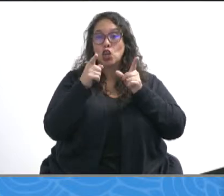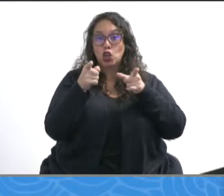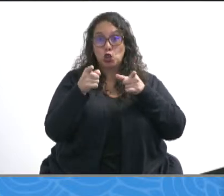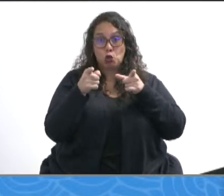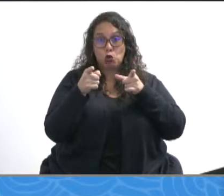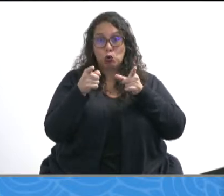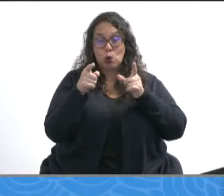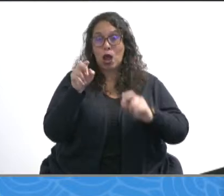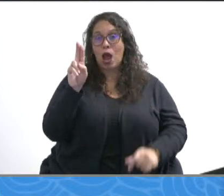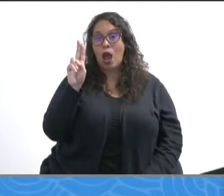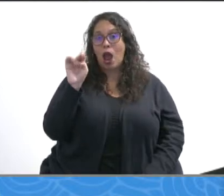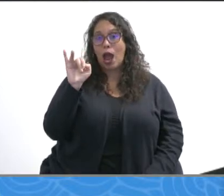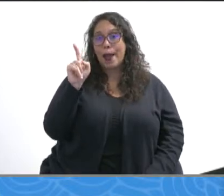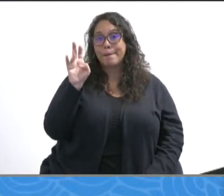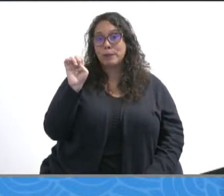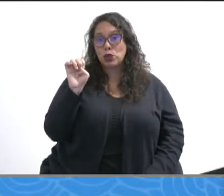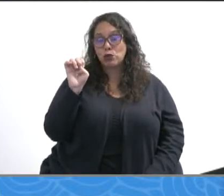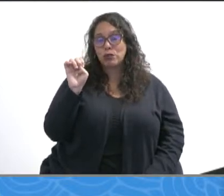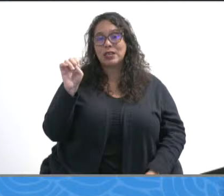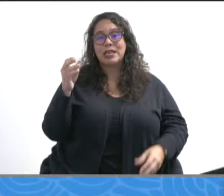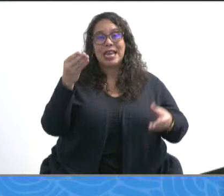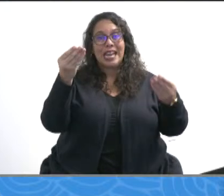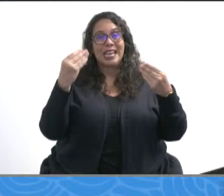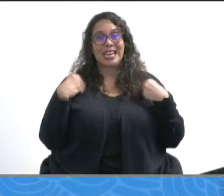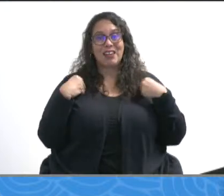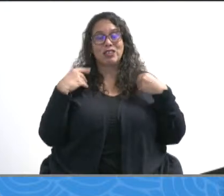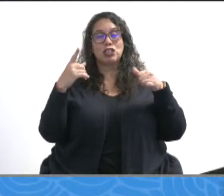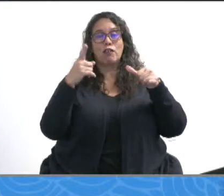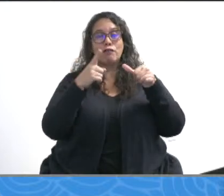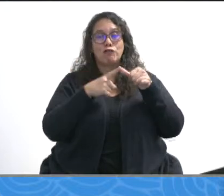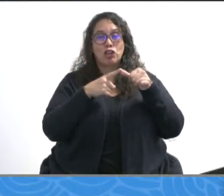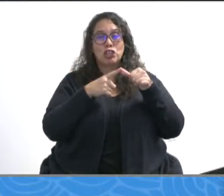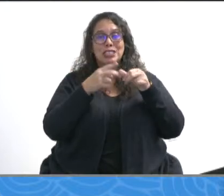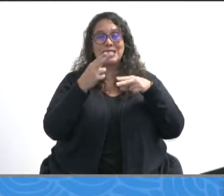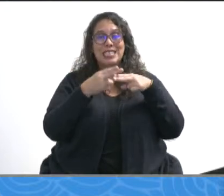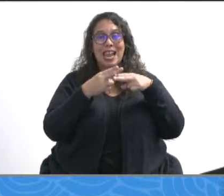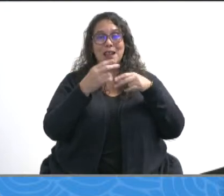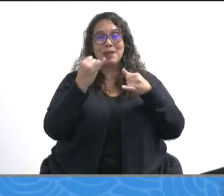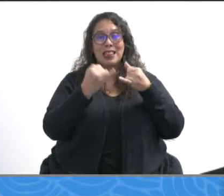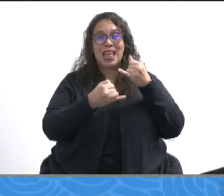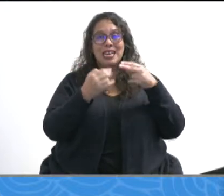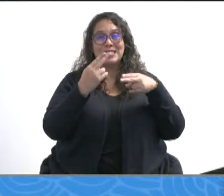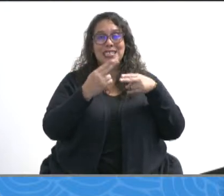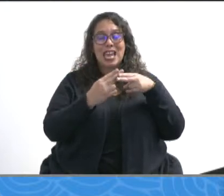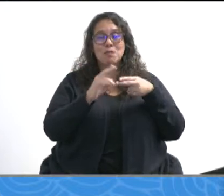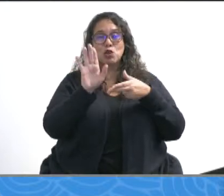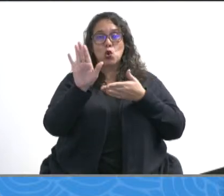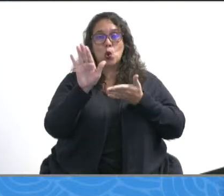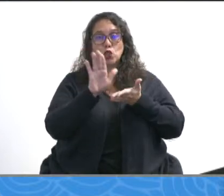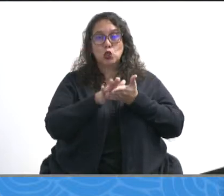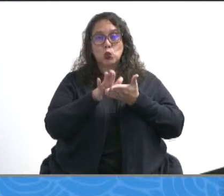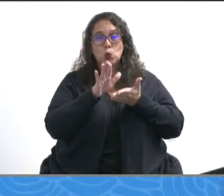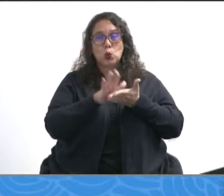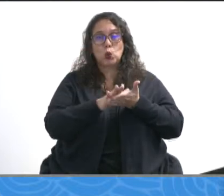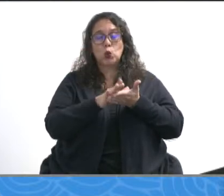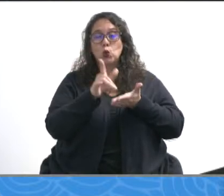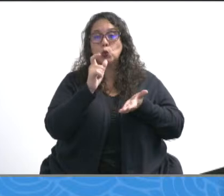give us your first and your last name and the office or school that you are representing, and we can have a motion to approve our agenda.